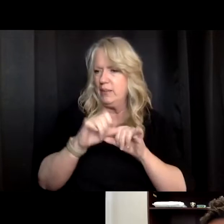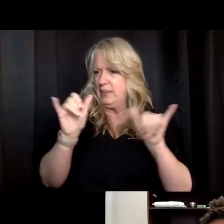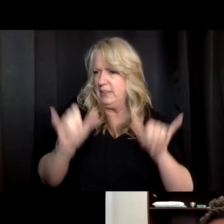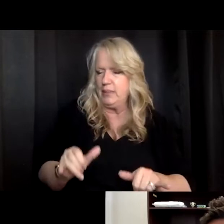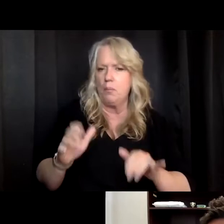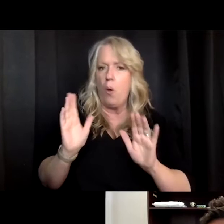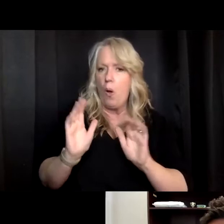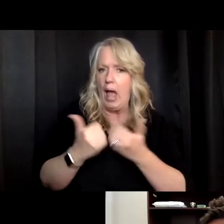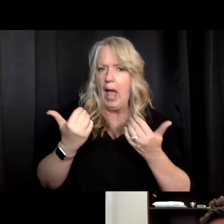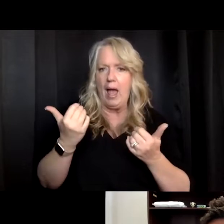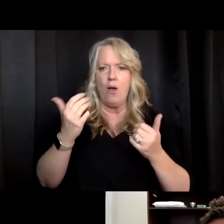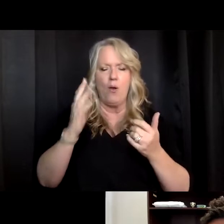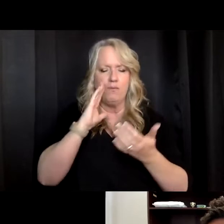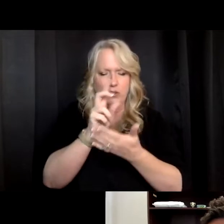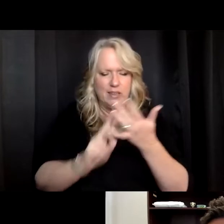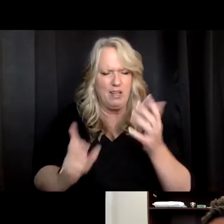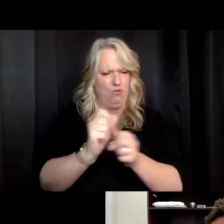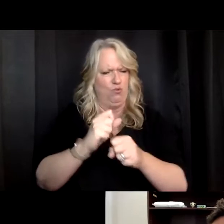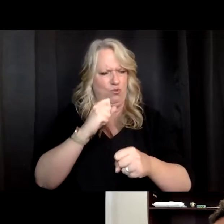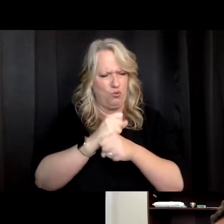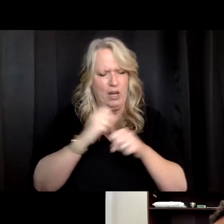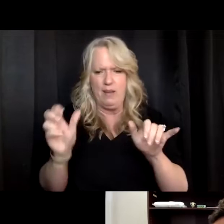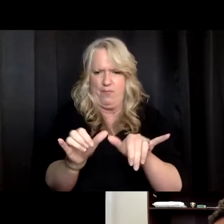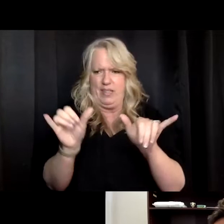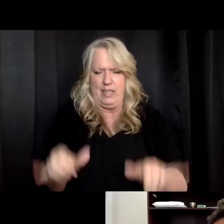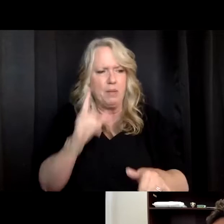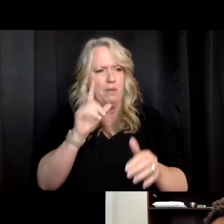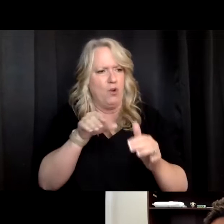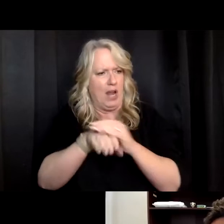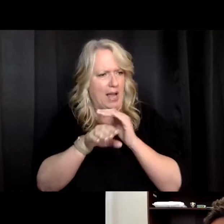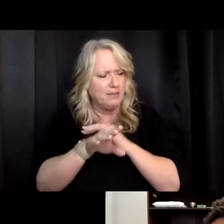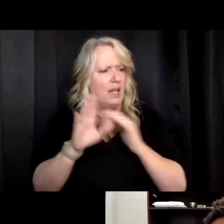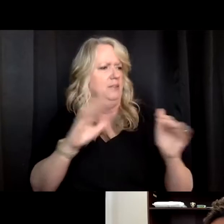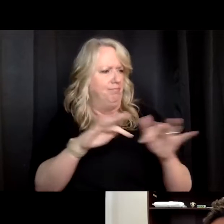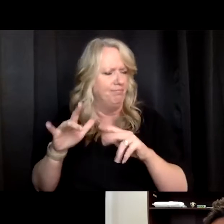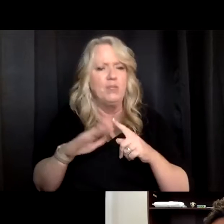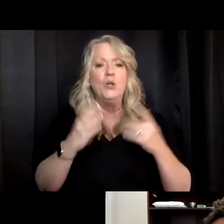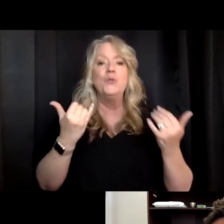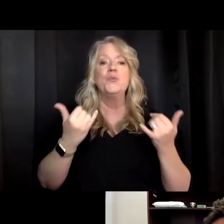NESS AS WE DEVELOP AND IMPLEMENT CRISIS ILLS SYSTEMS NATIONALLY . SO, HOW, HOW WE LOOK TO DESIGN,